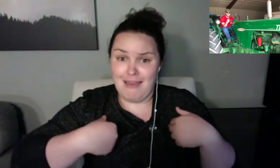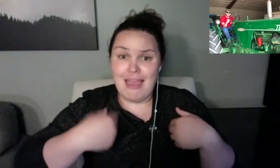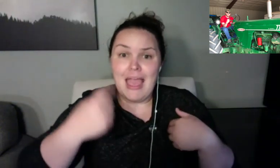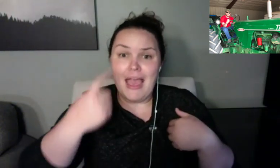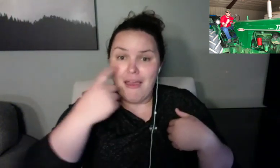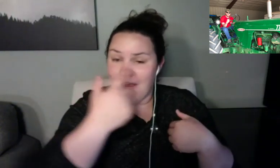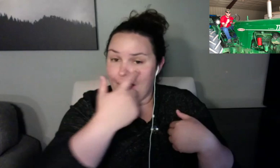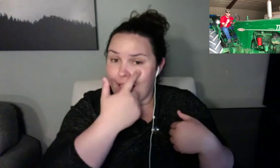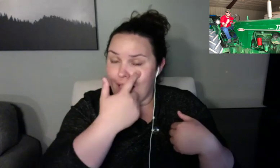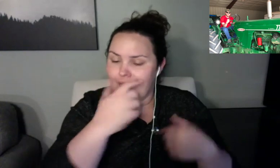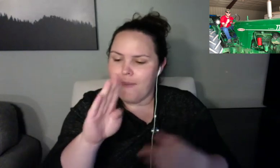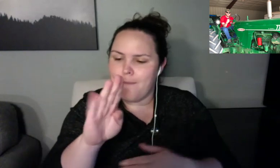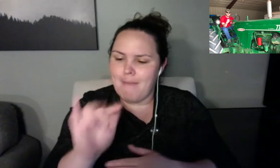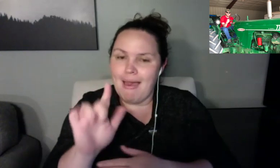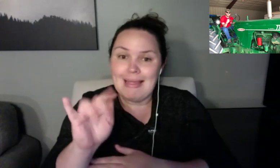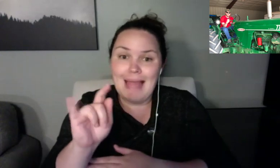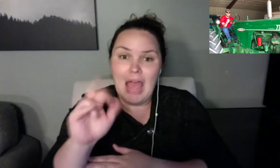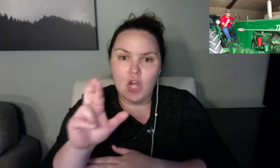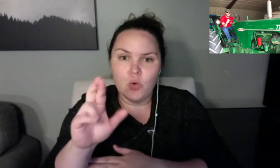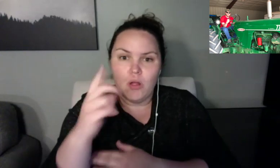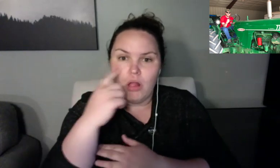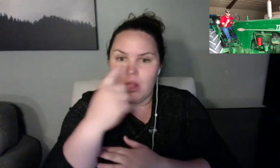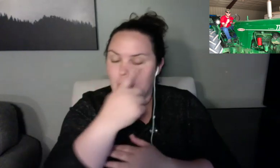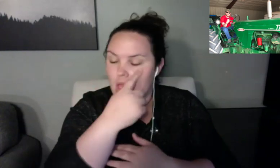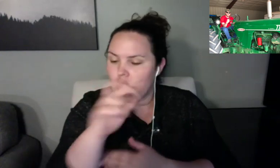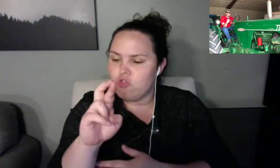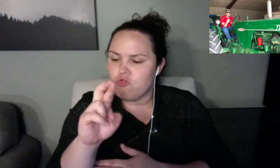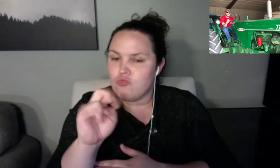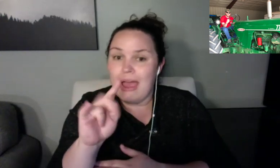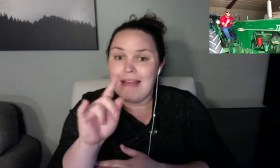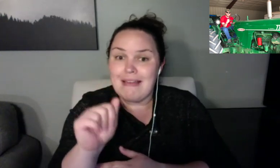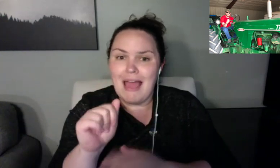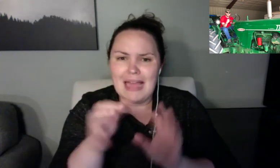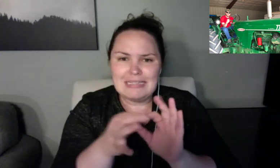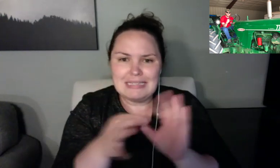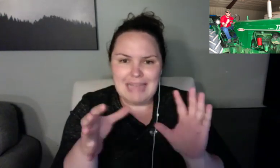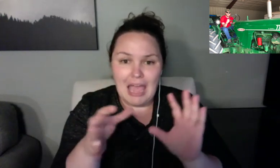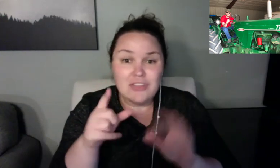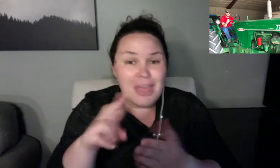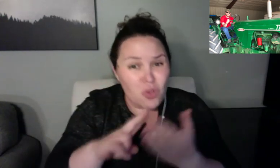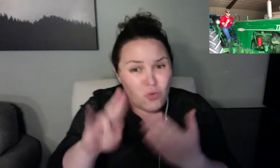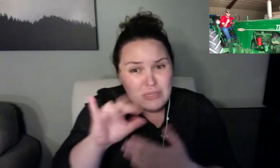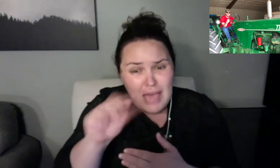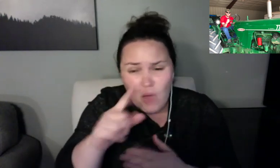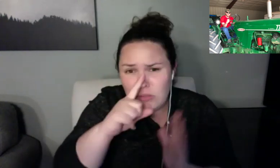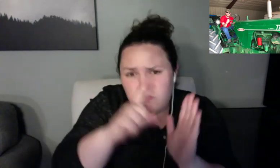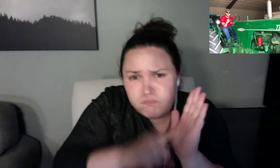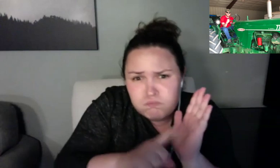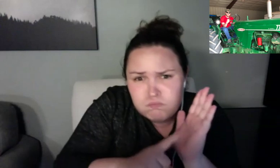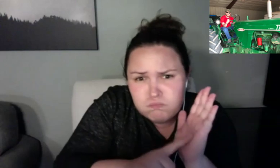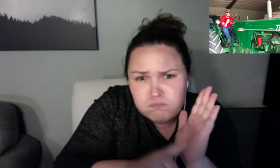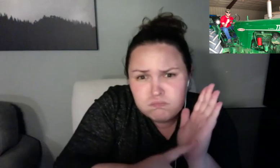And, boy, the research they're doing over there is incredible. And if anybody, too, wants to have a brochure